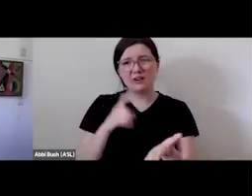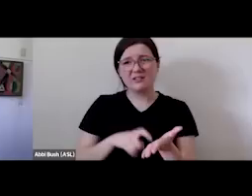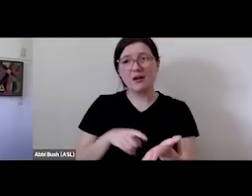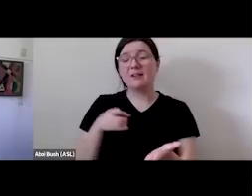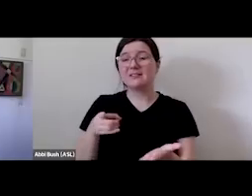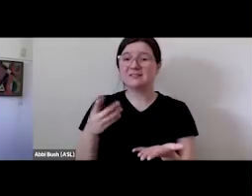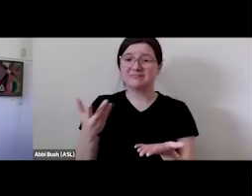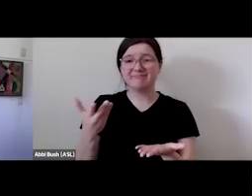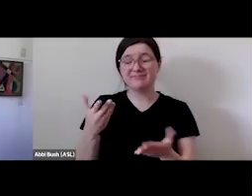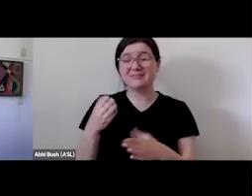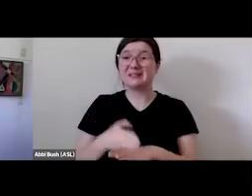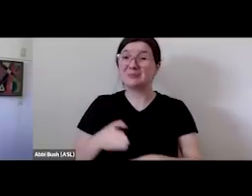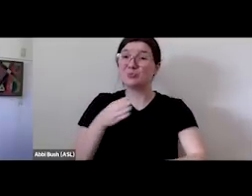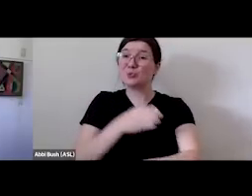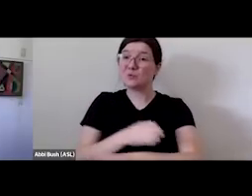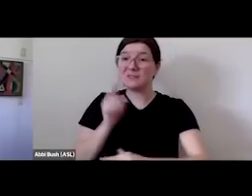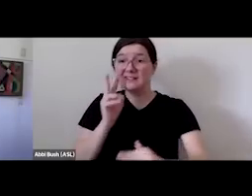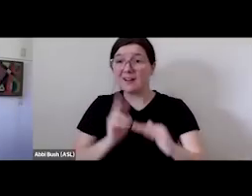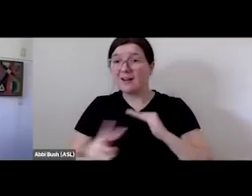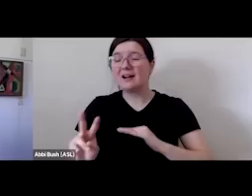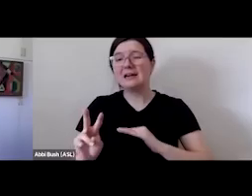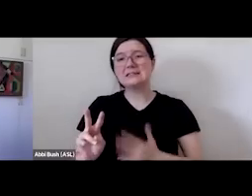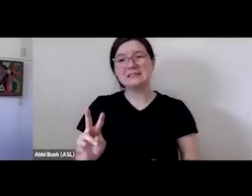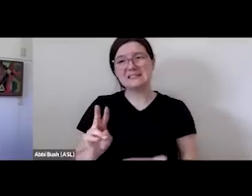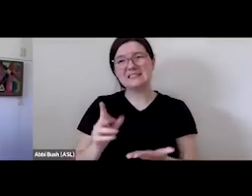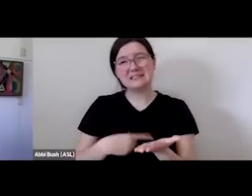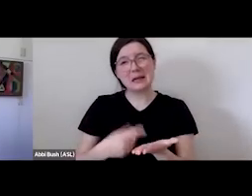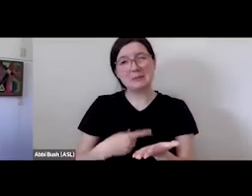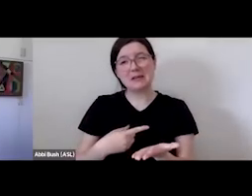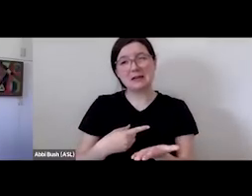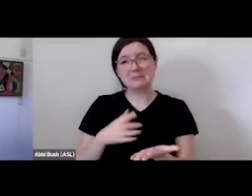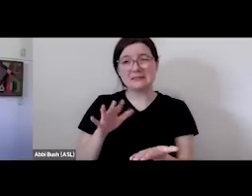And so early intervention is really critical when possible.